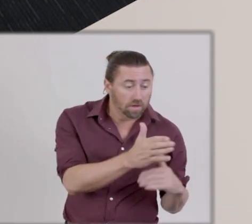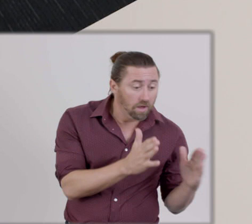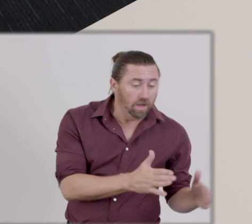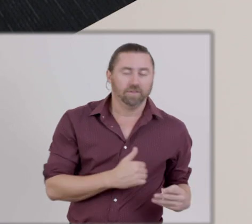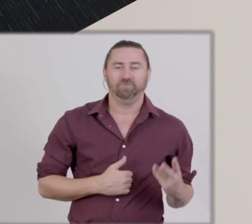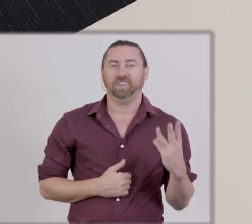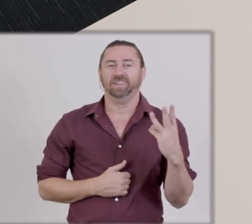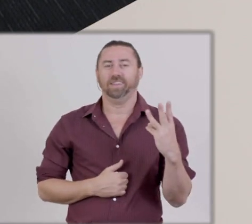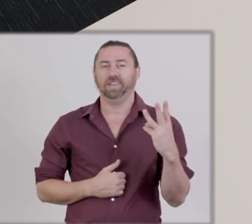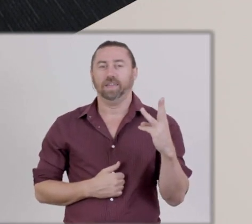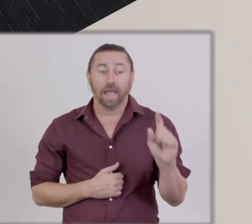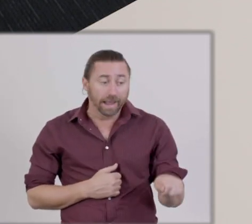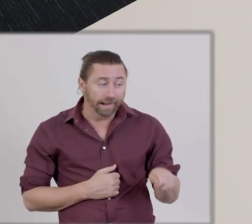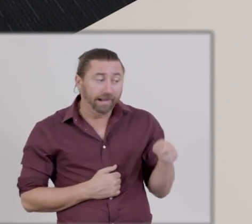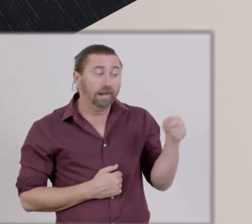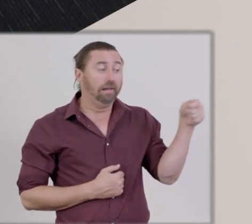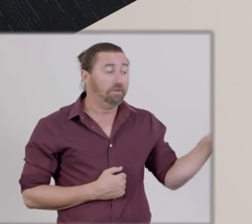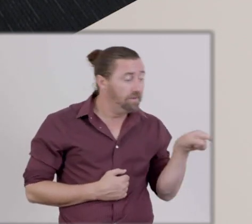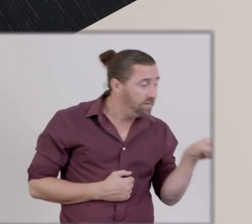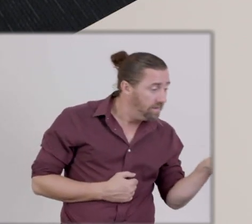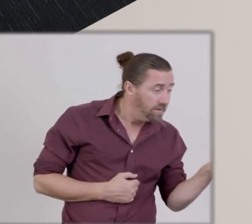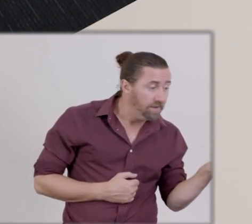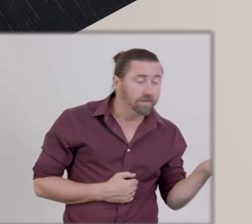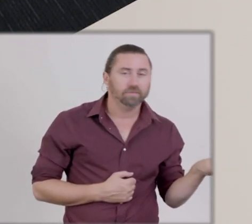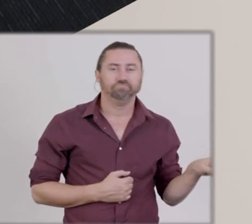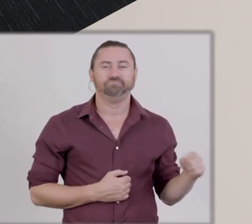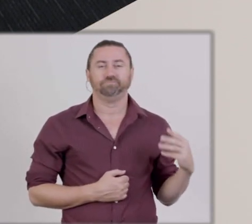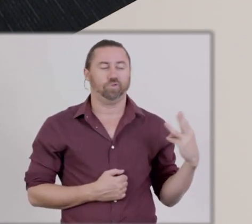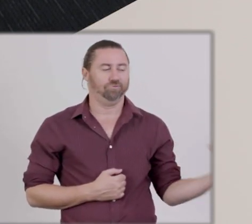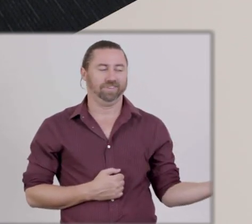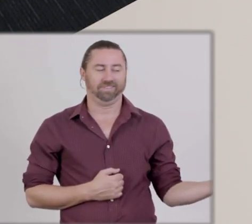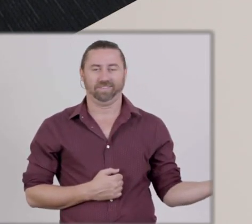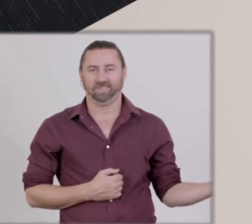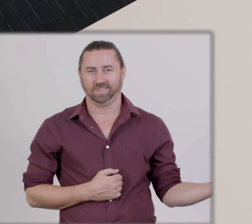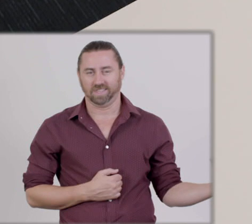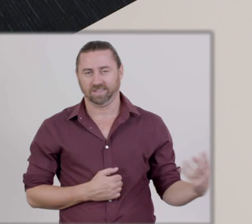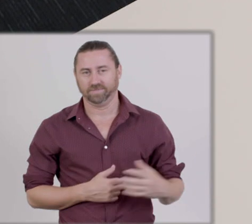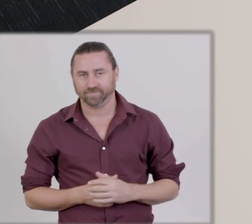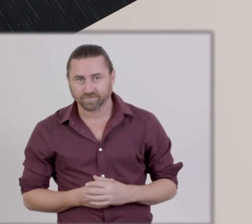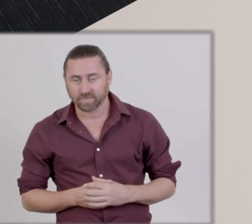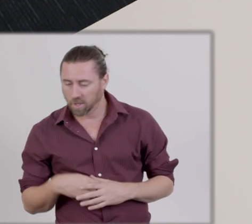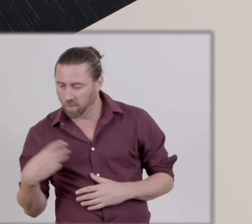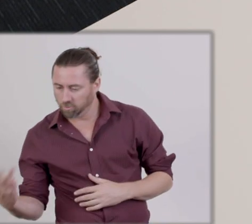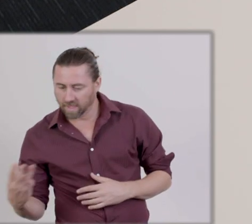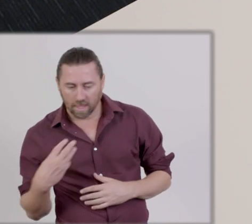Paddock 3 has three sheep, and Paddock 4 has three sheep.